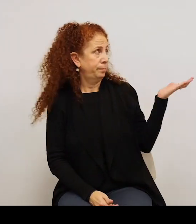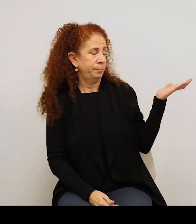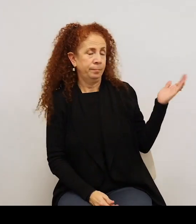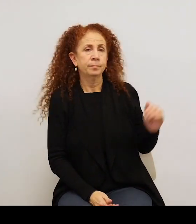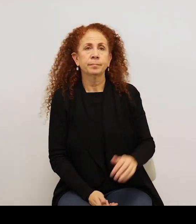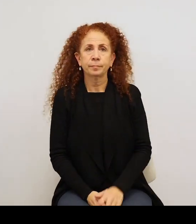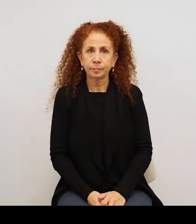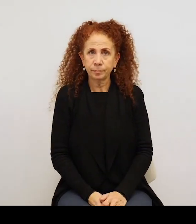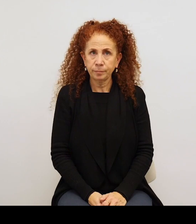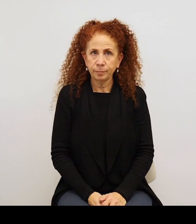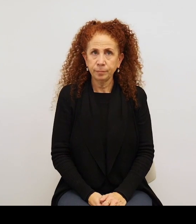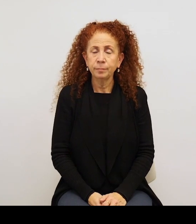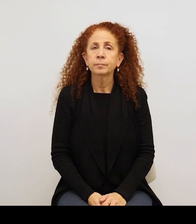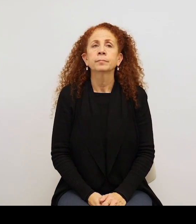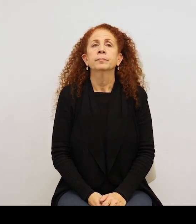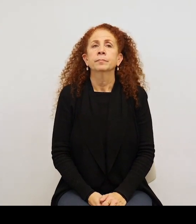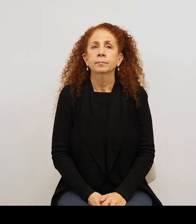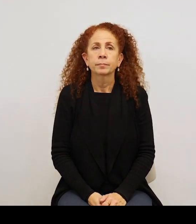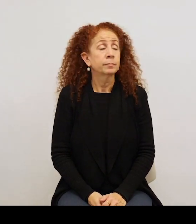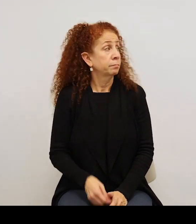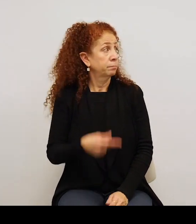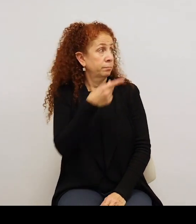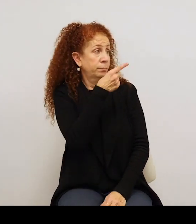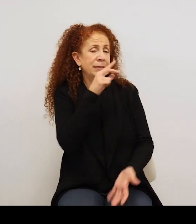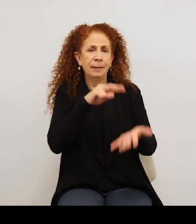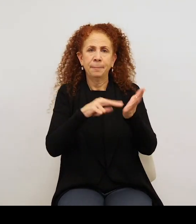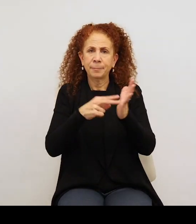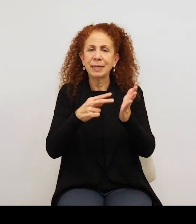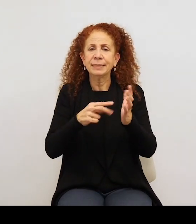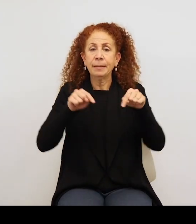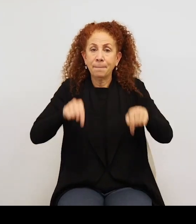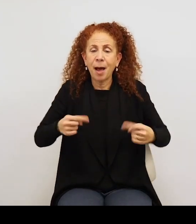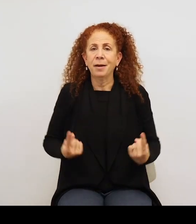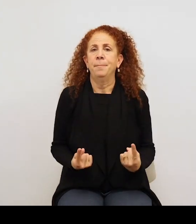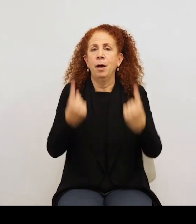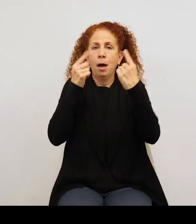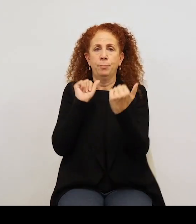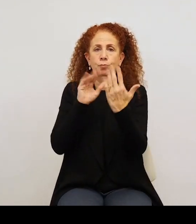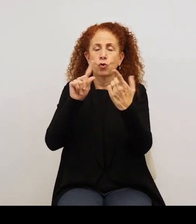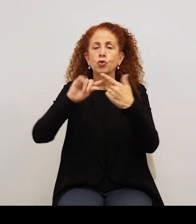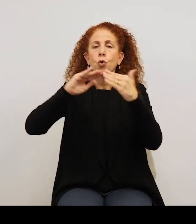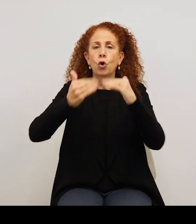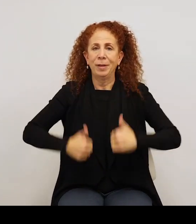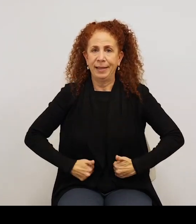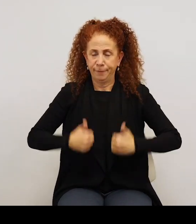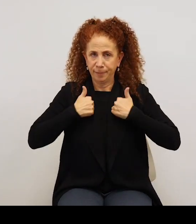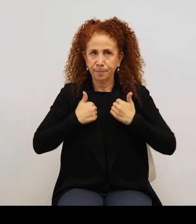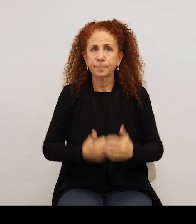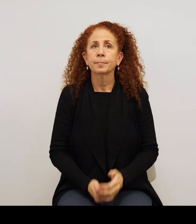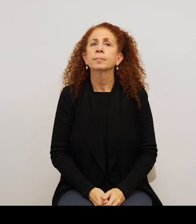participatory democracy-- in that sense, to take a bottom-up approach to urban living.